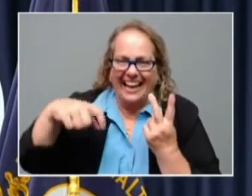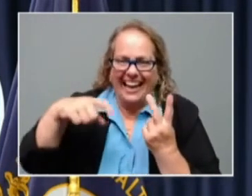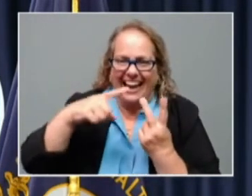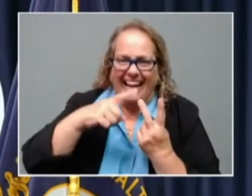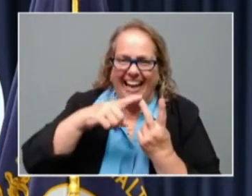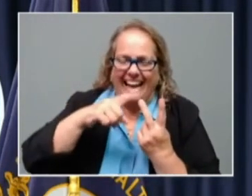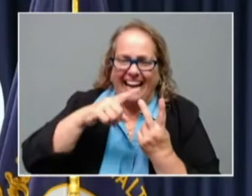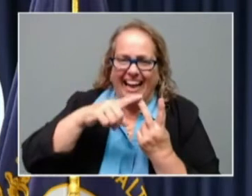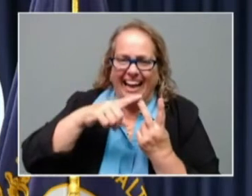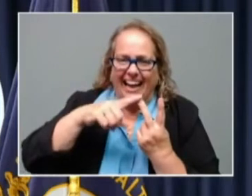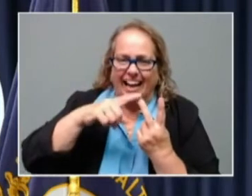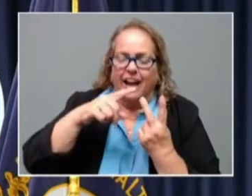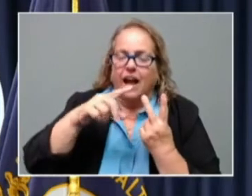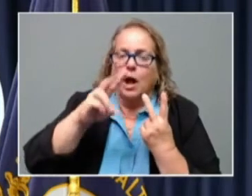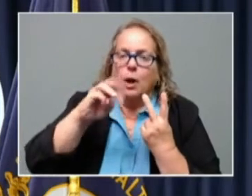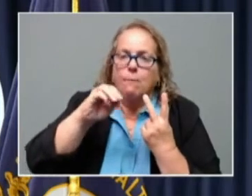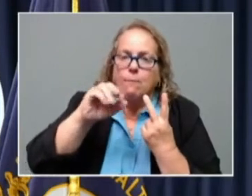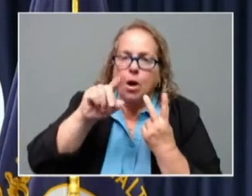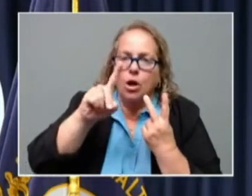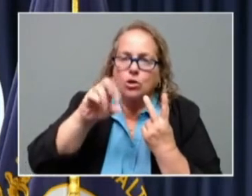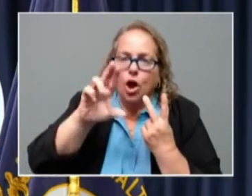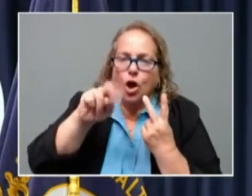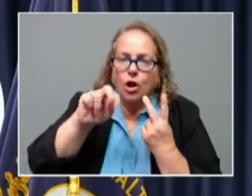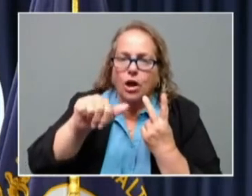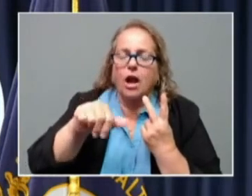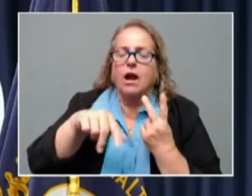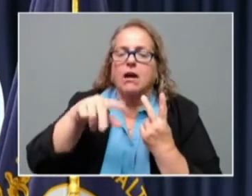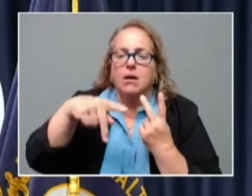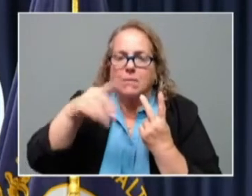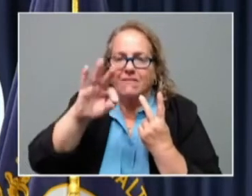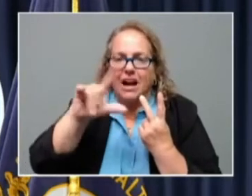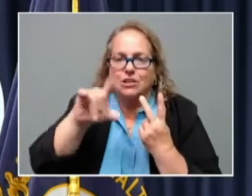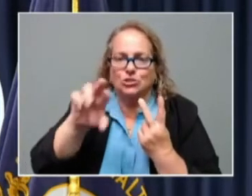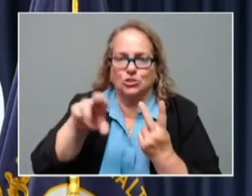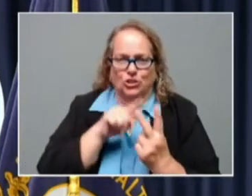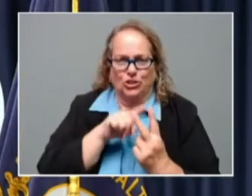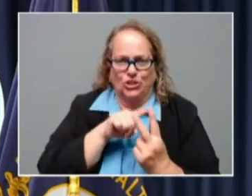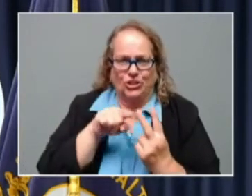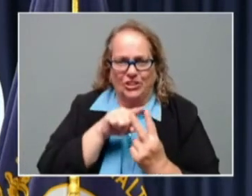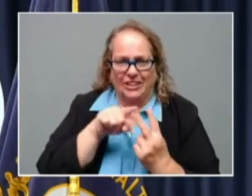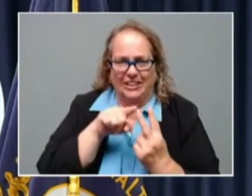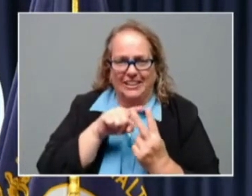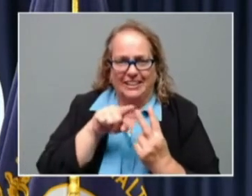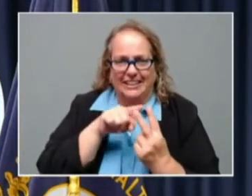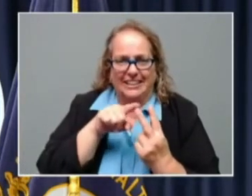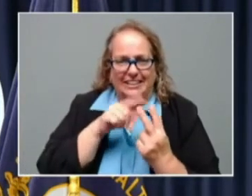effective versus the delta variant. Um You can definitely see the difference